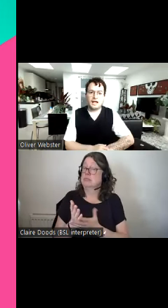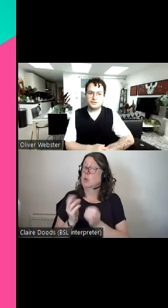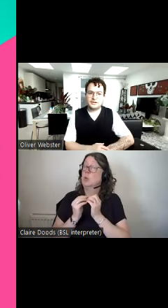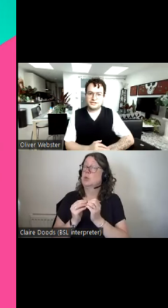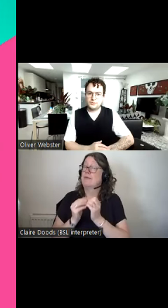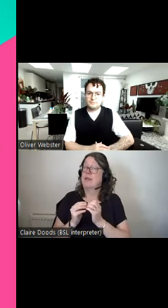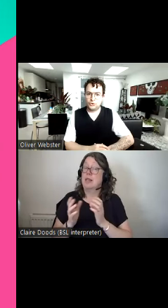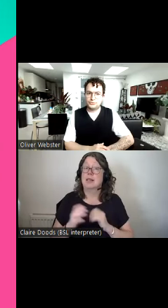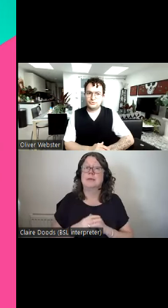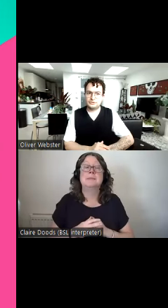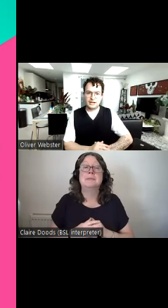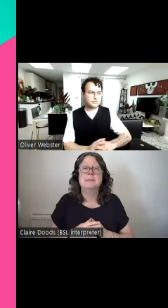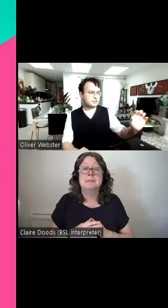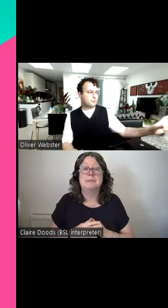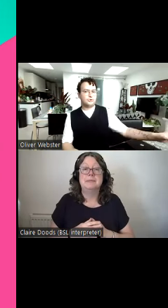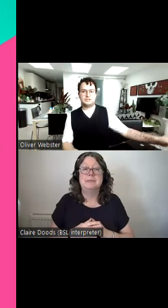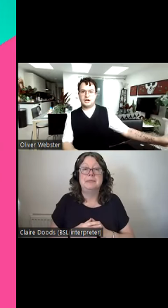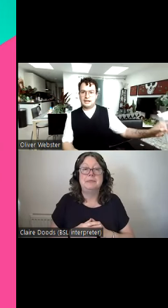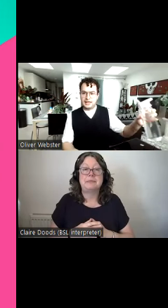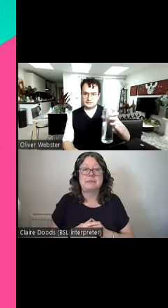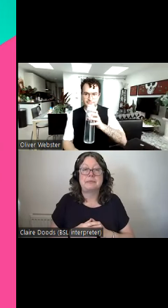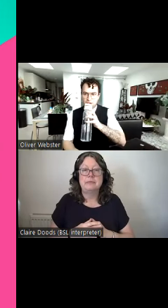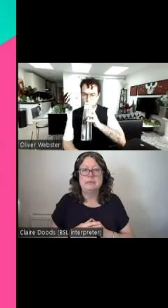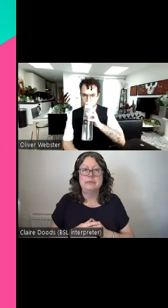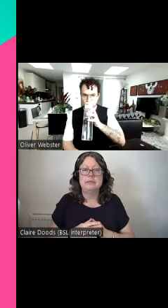How do I deal with multiple languages or dialects?